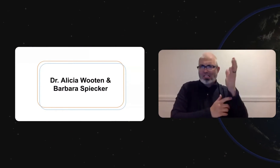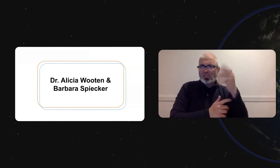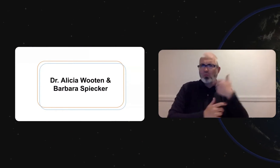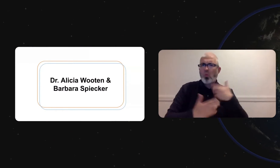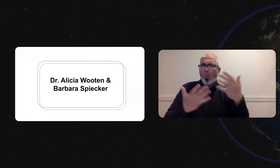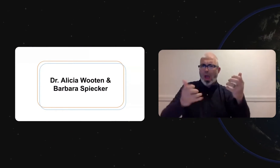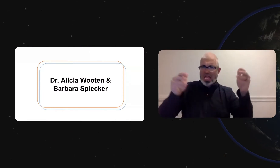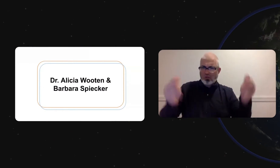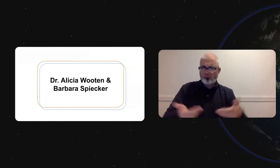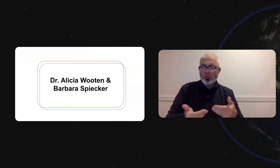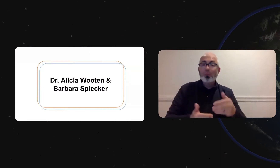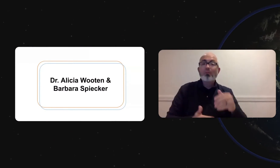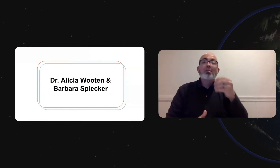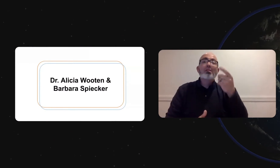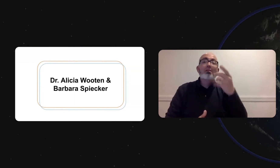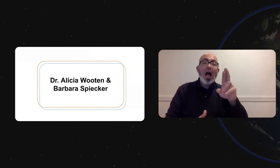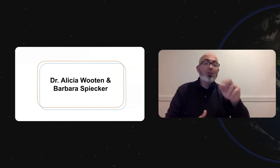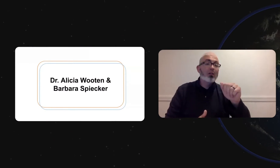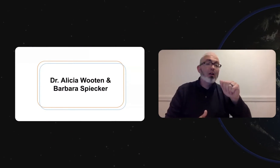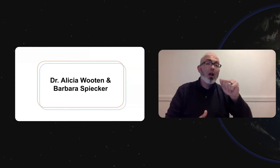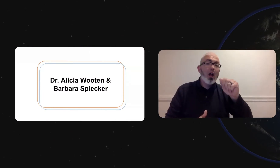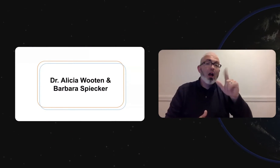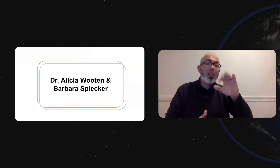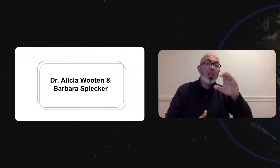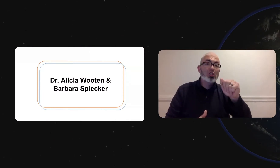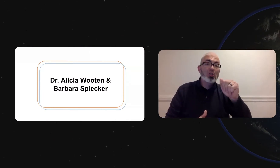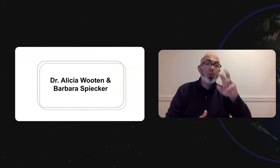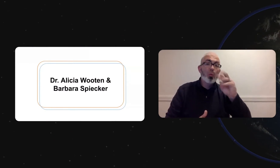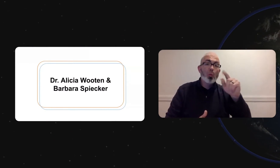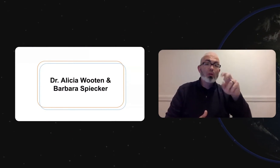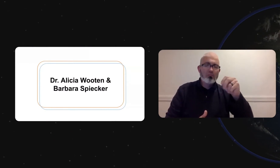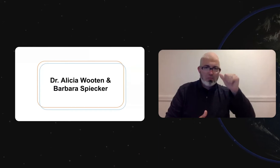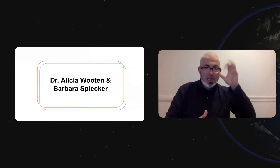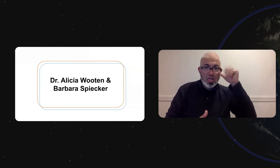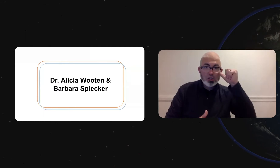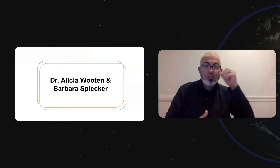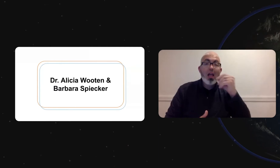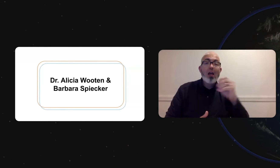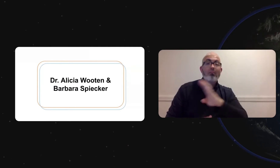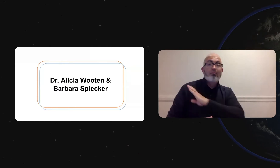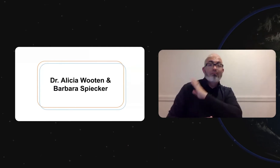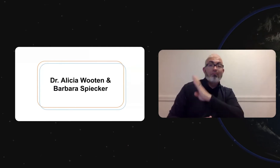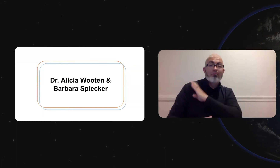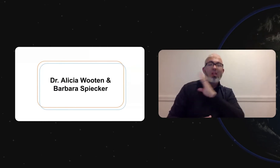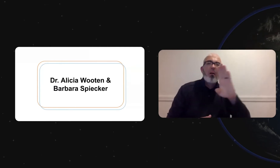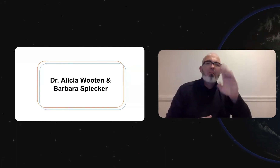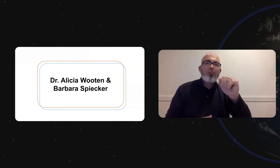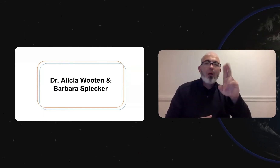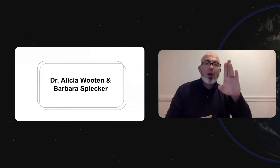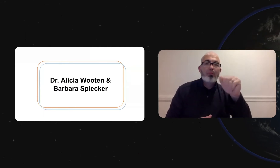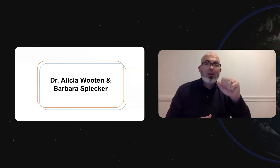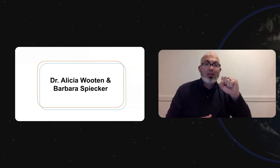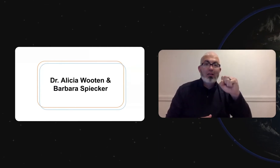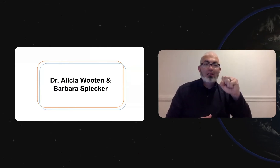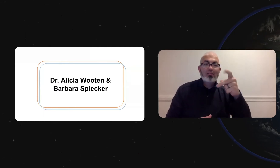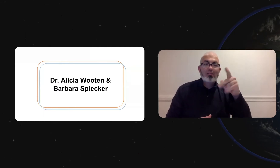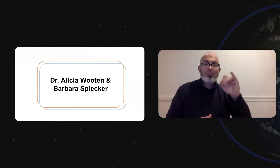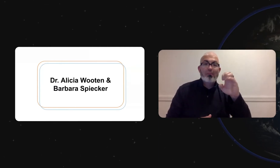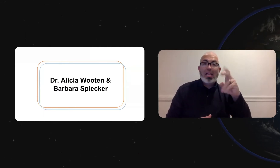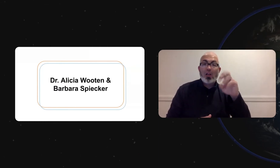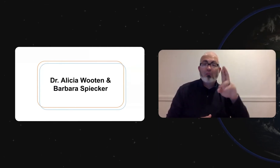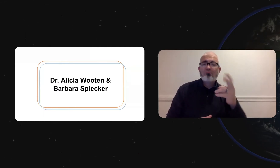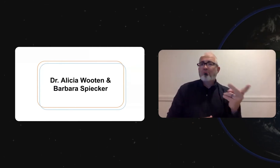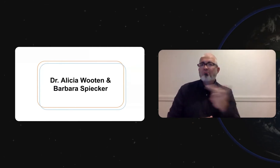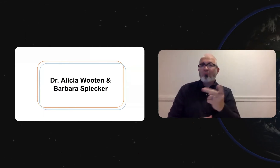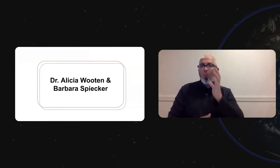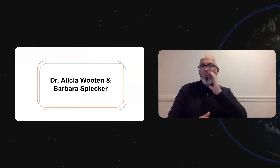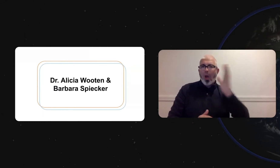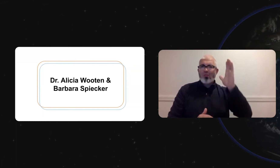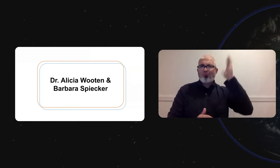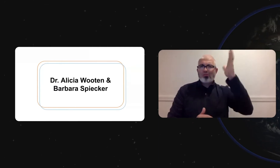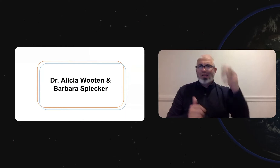Now, I'll introduce Dr. Alicia Wooten and Barbara Spiecker.